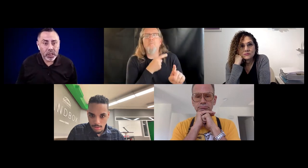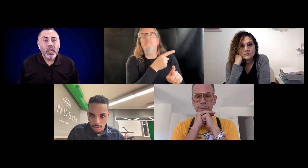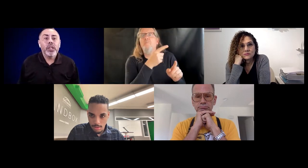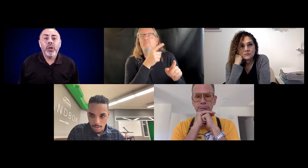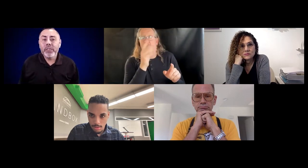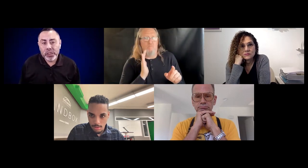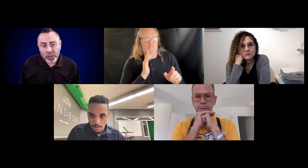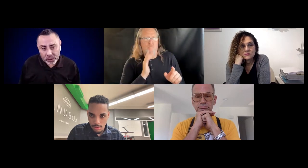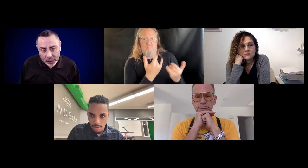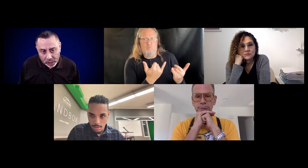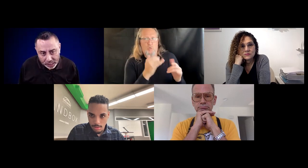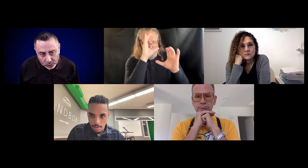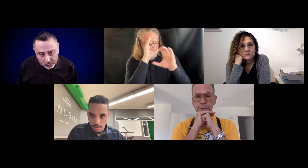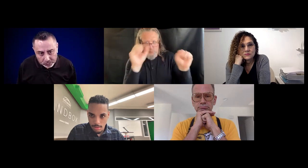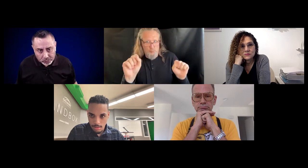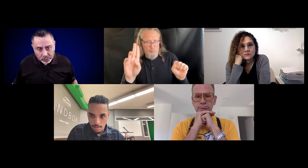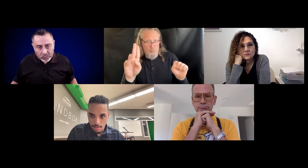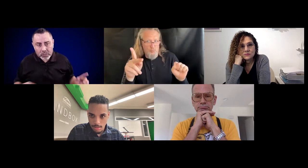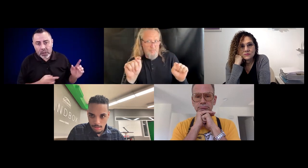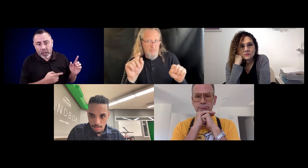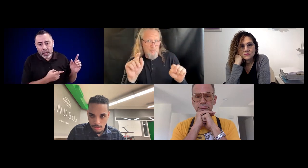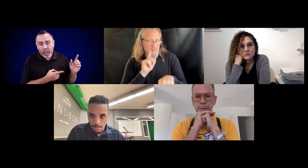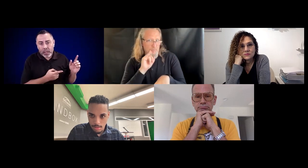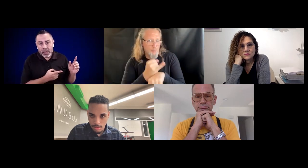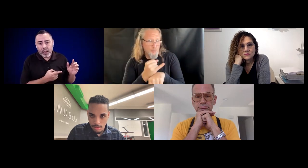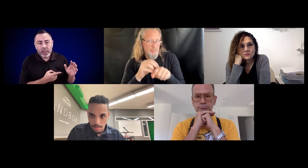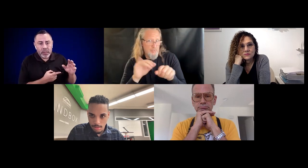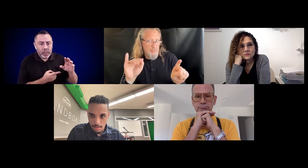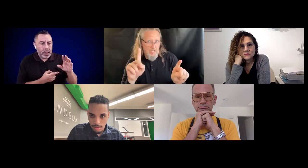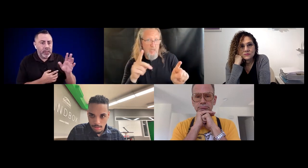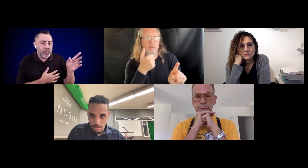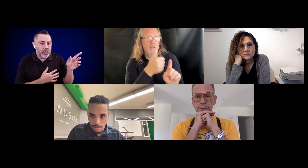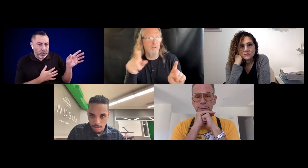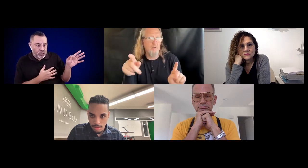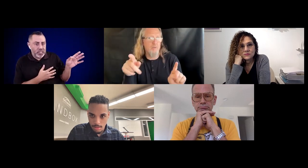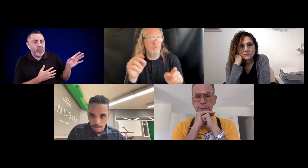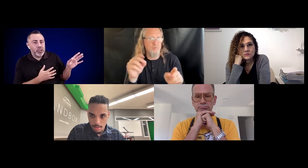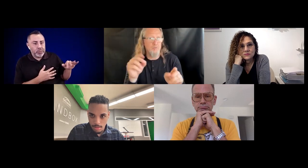12 years ago, in a classroom, this person now is a superintendent.